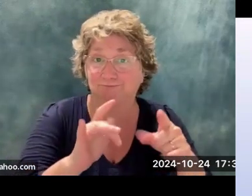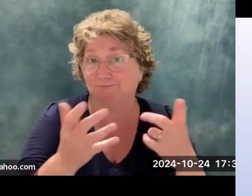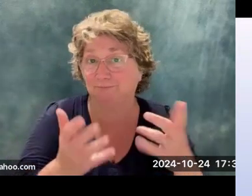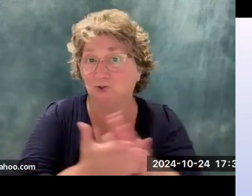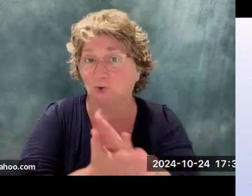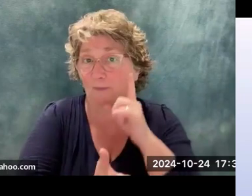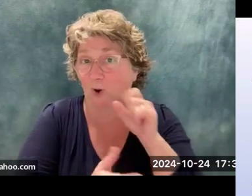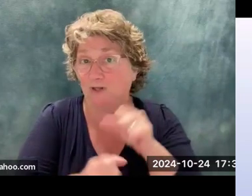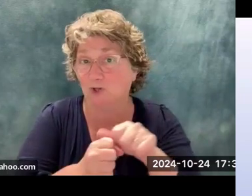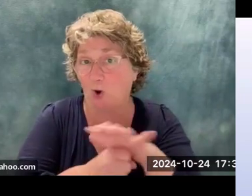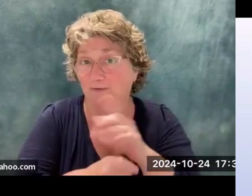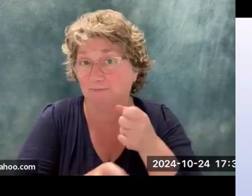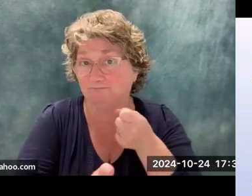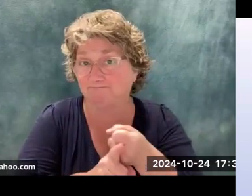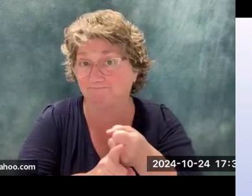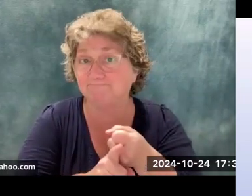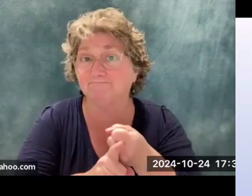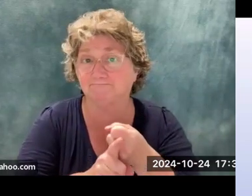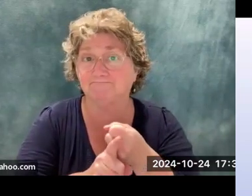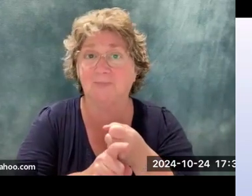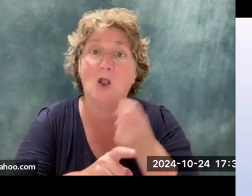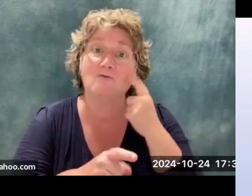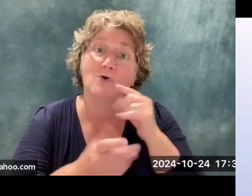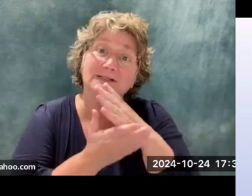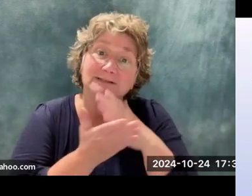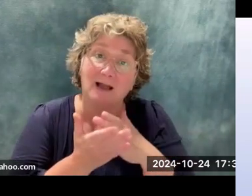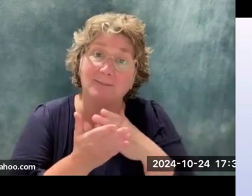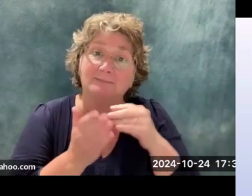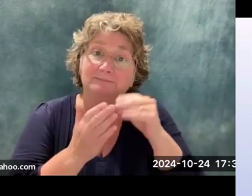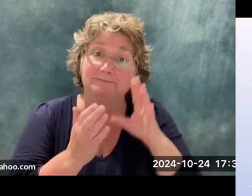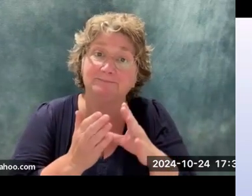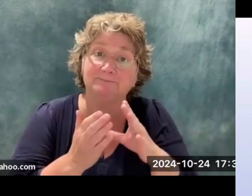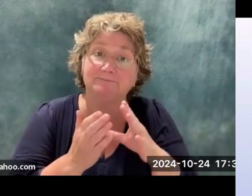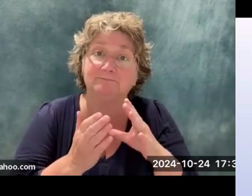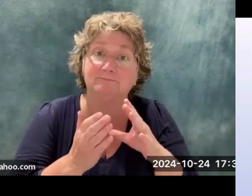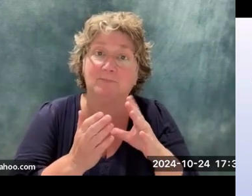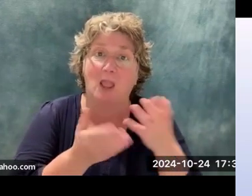And for some students, lockdowns were more localized,